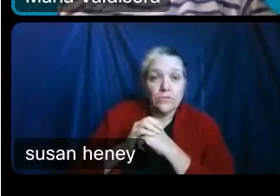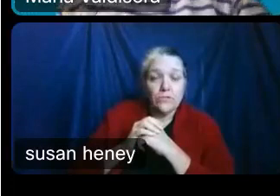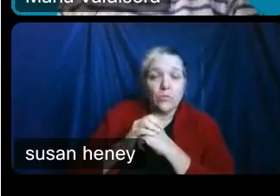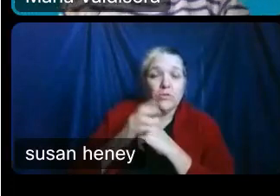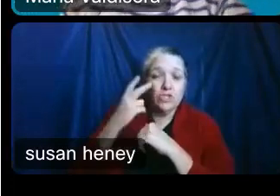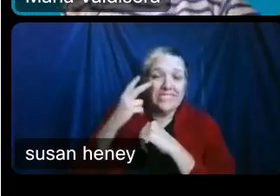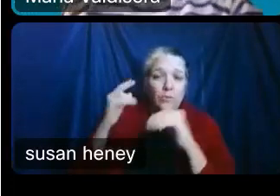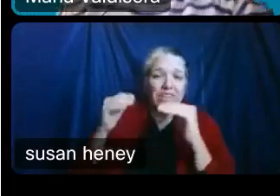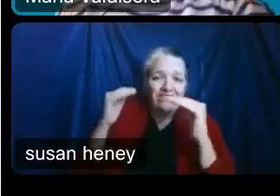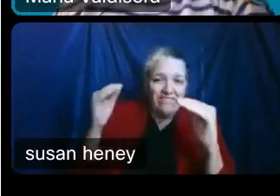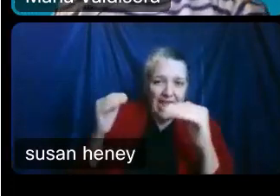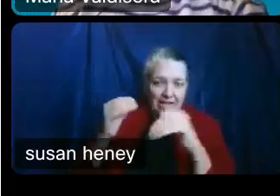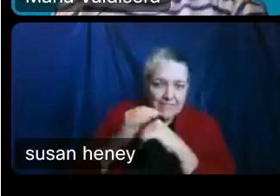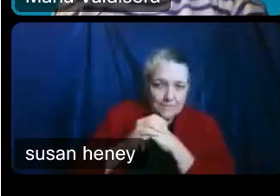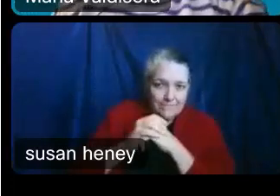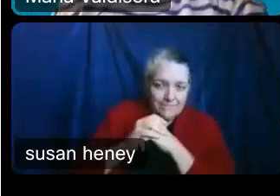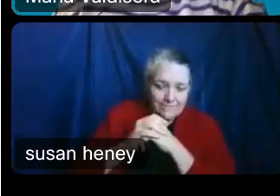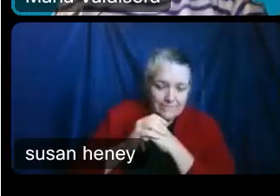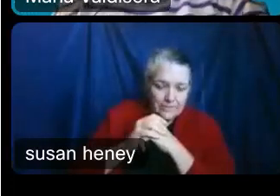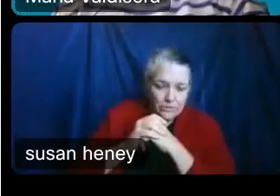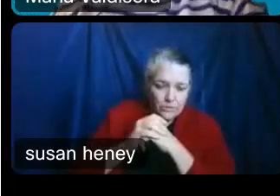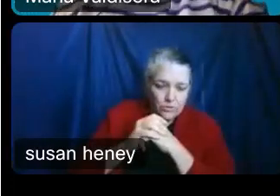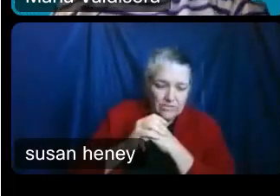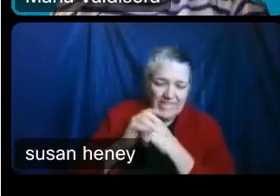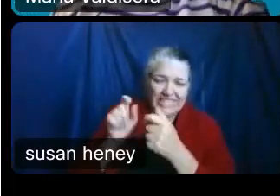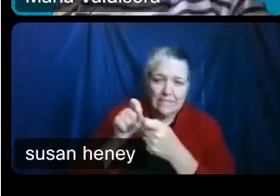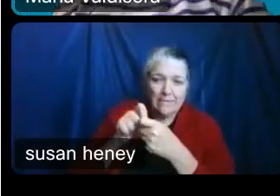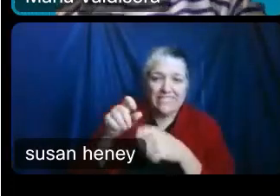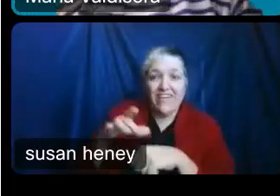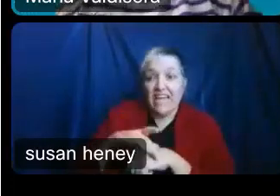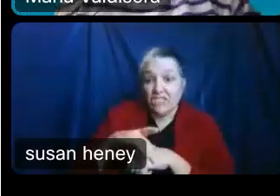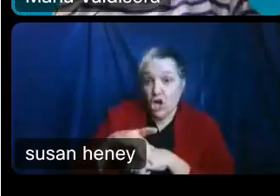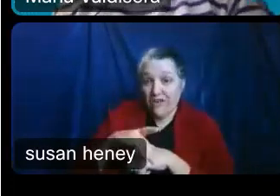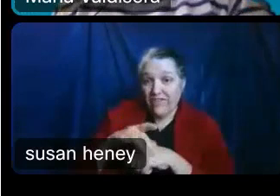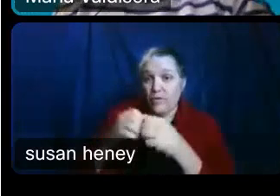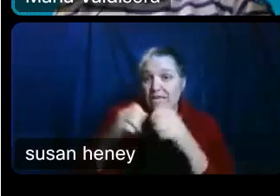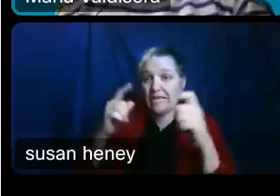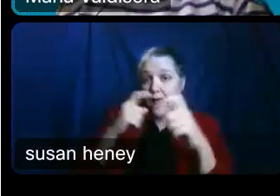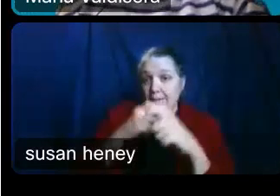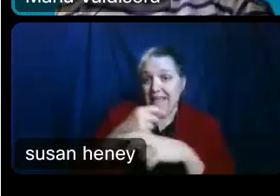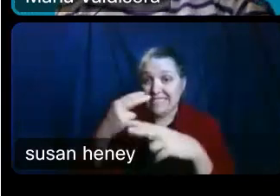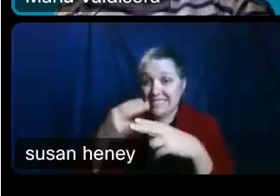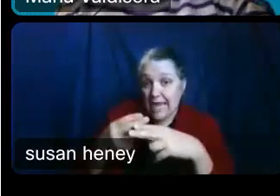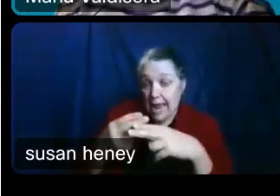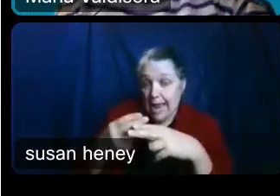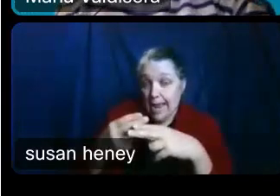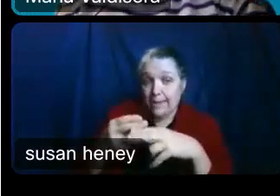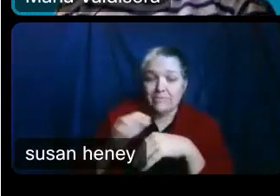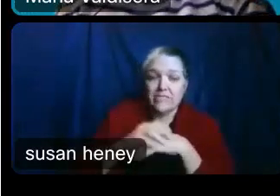Again, this is specifying geographies with complex names. For example, census tracts,